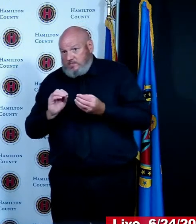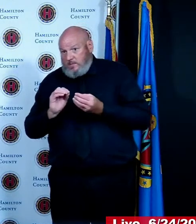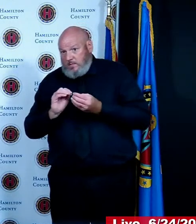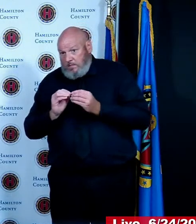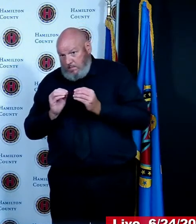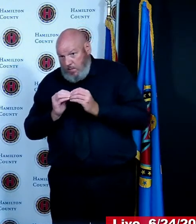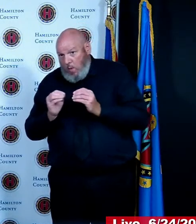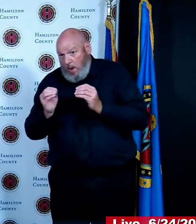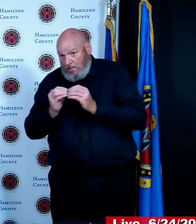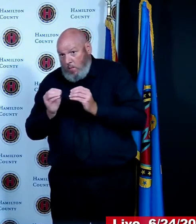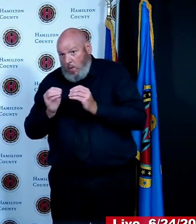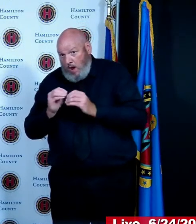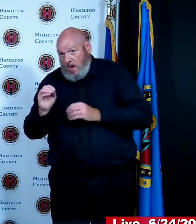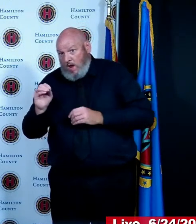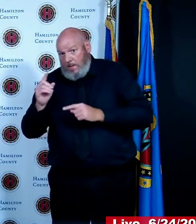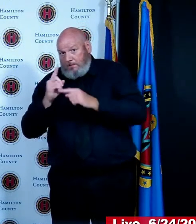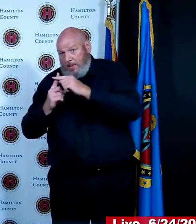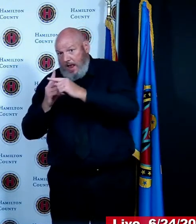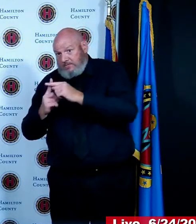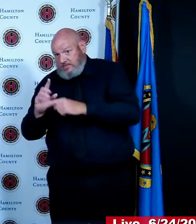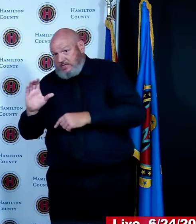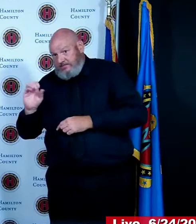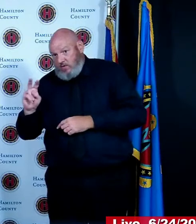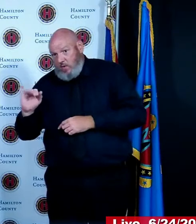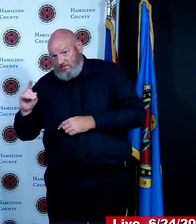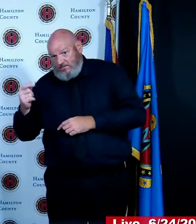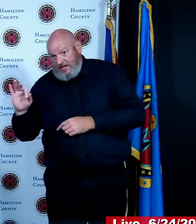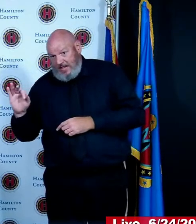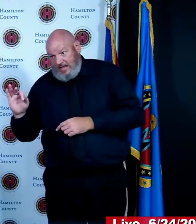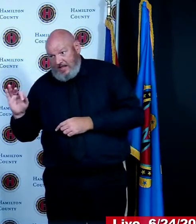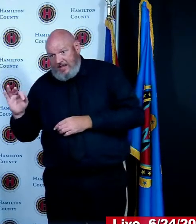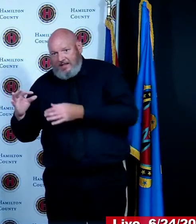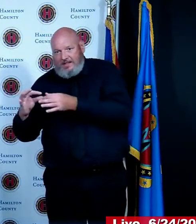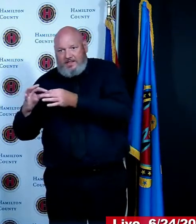increase we've got to take a really serious look at that now many of you